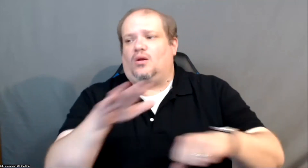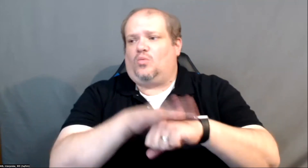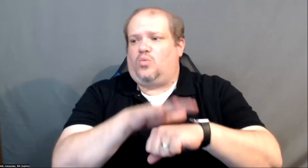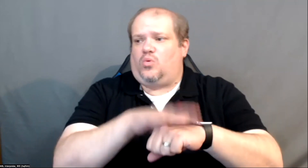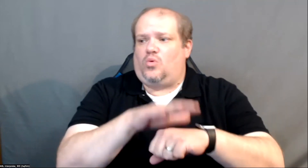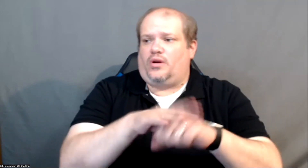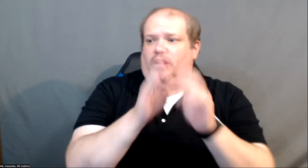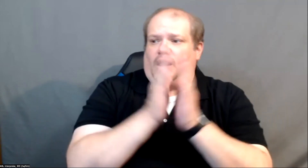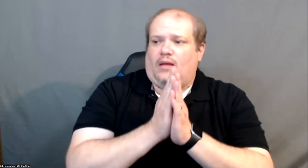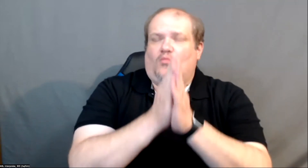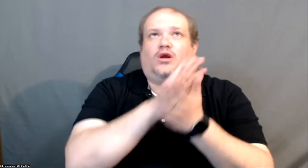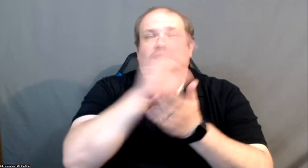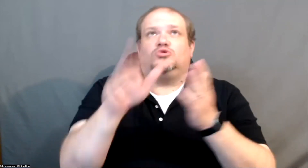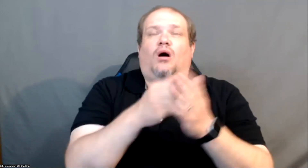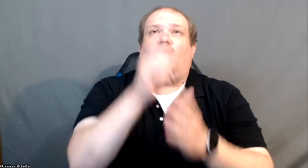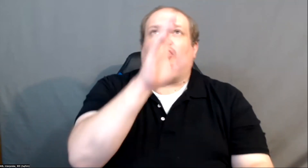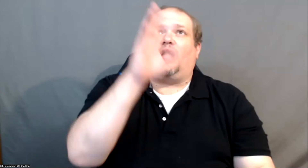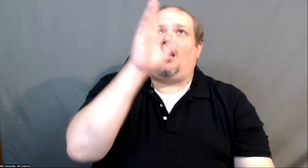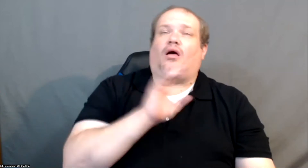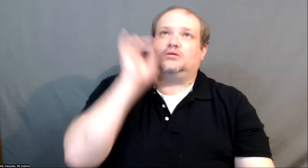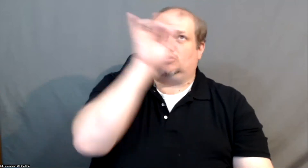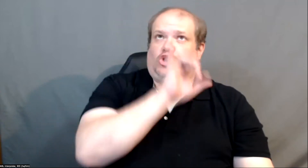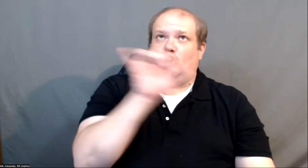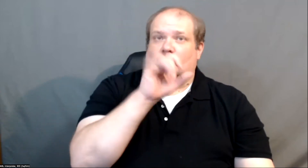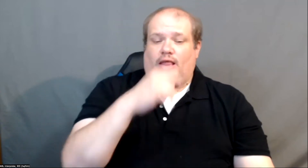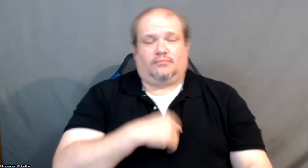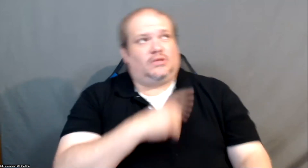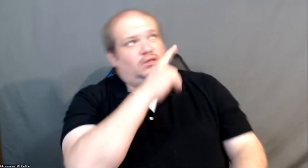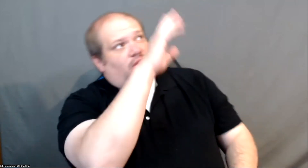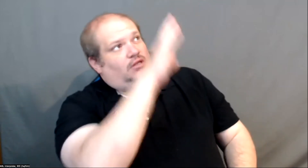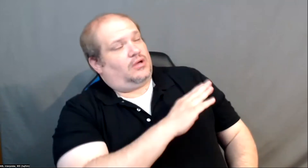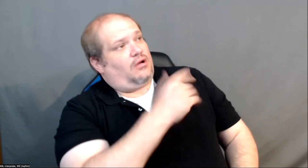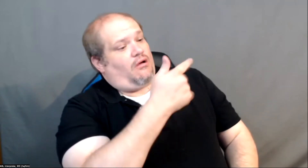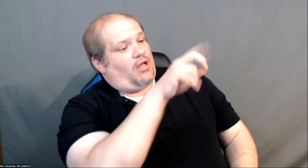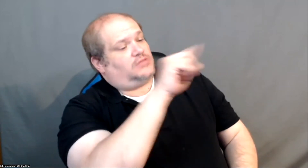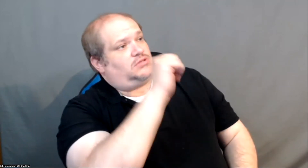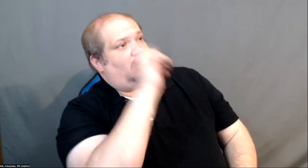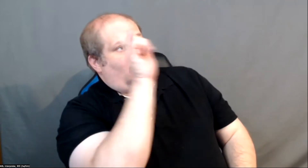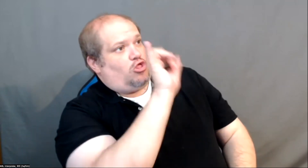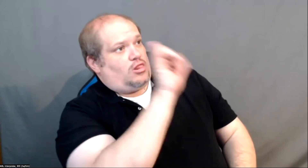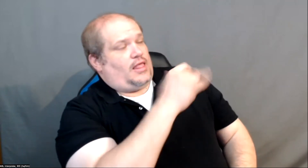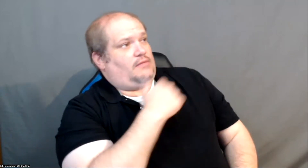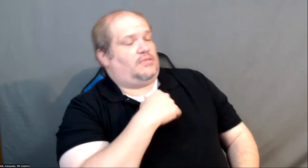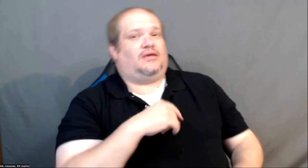pray to all the gods who look like me and to the ones who don’t. Even the faceless deities have a place here.